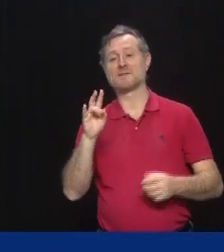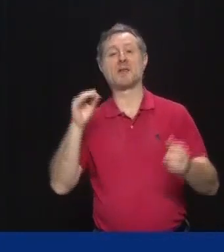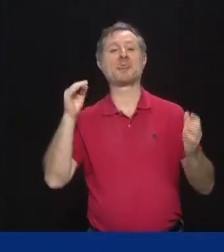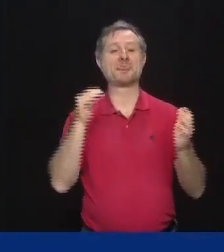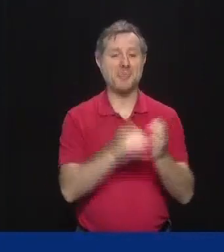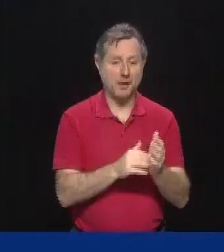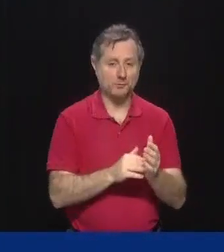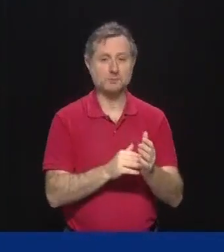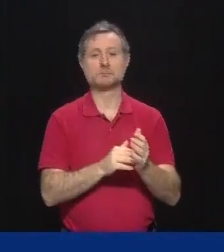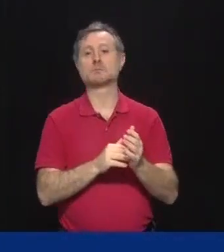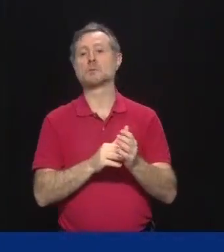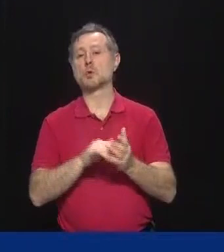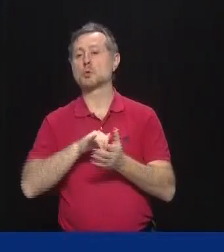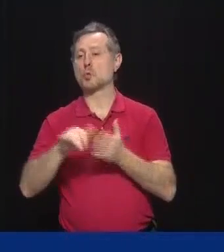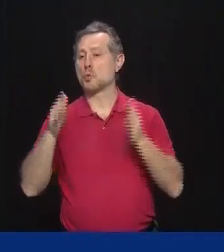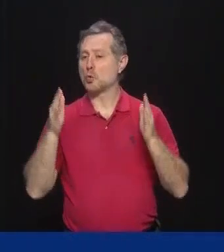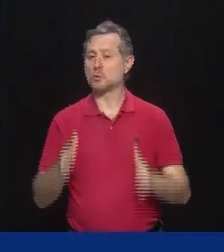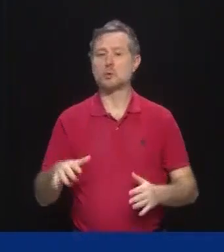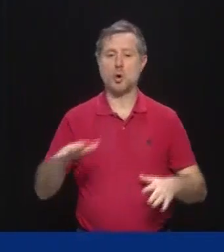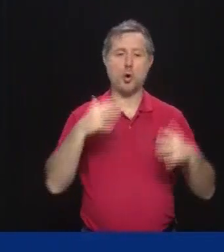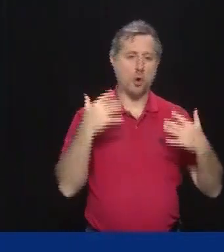IF YOU GET JOHNSON & JOHNSON,